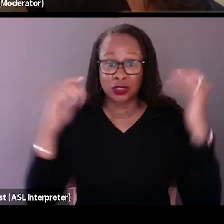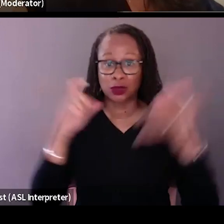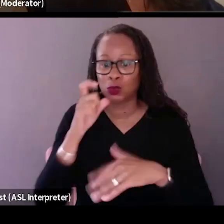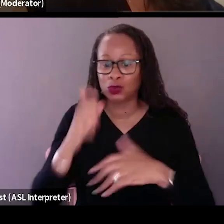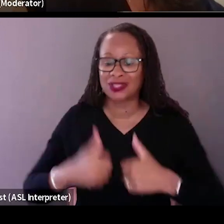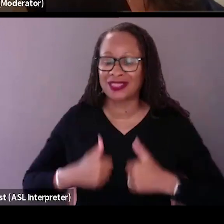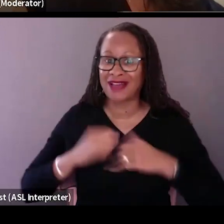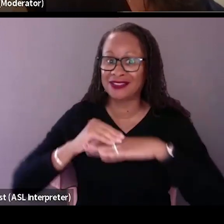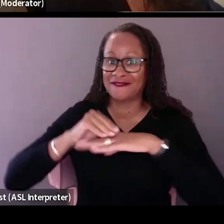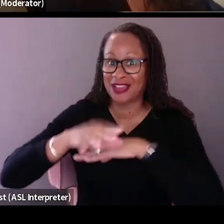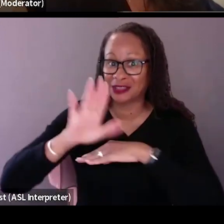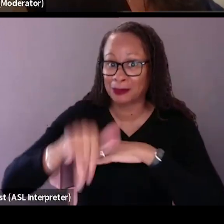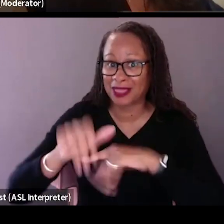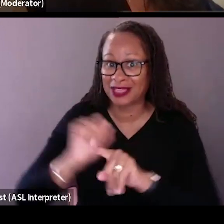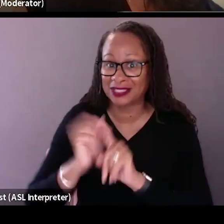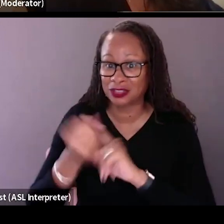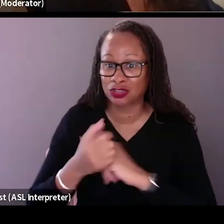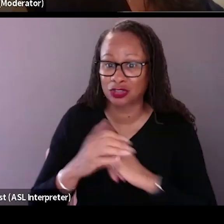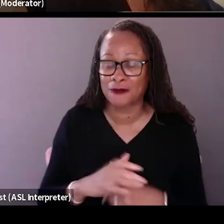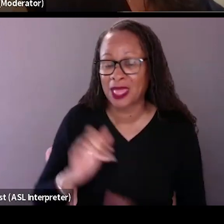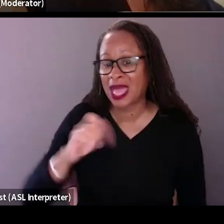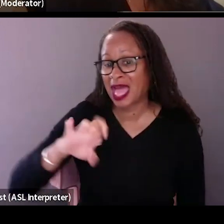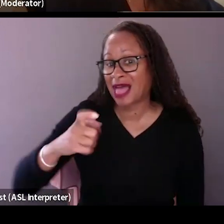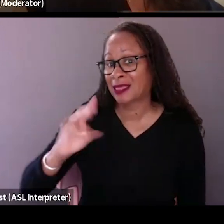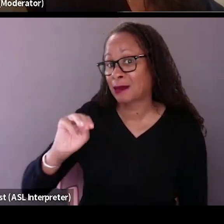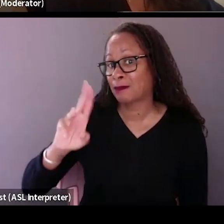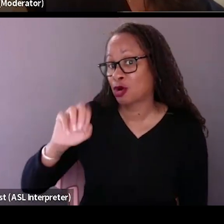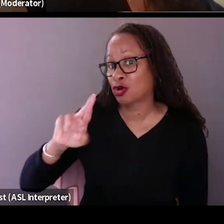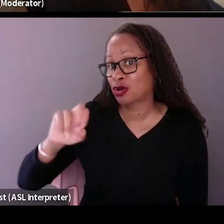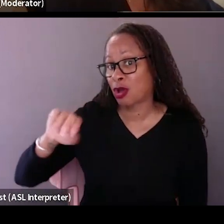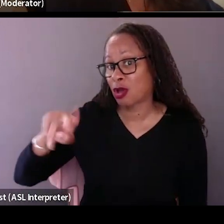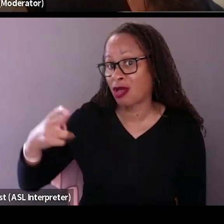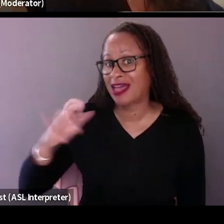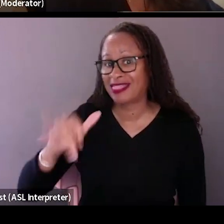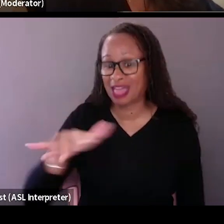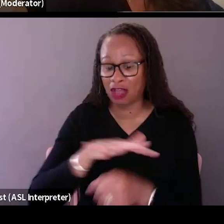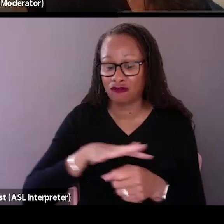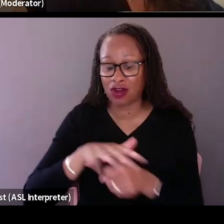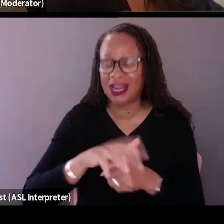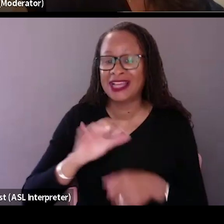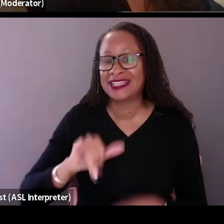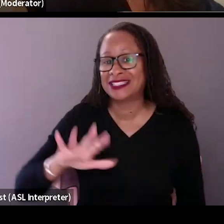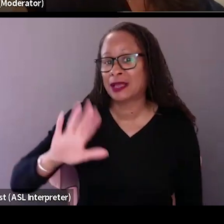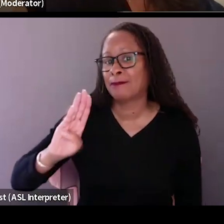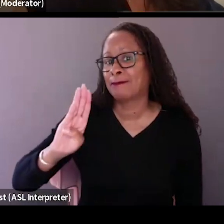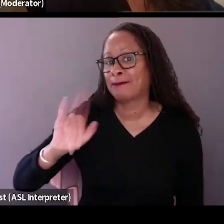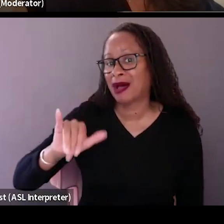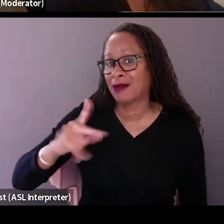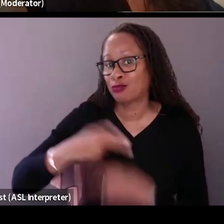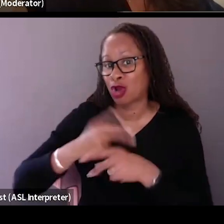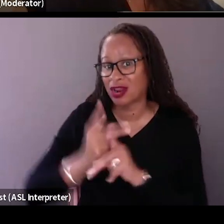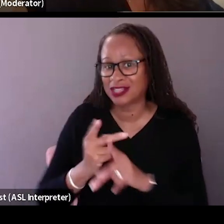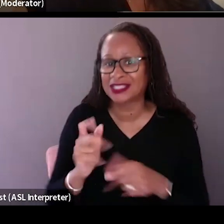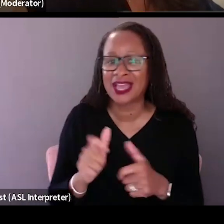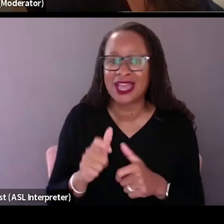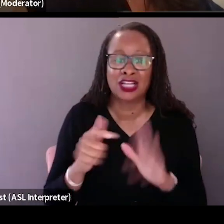And Alec Murdaugh in that realm is kind of like a byproduct that shows like this bigger system in the background